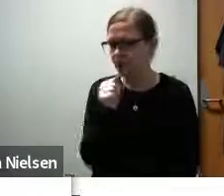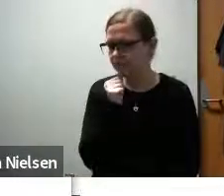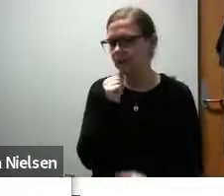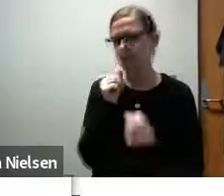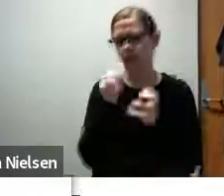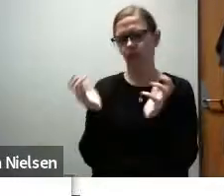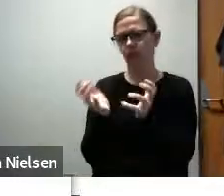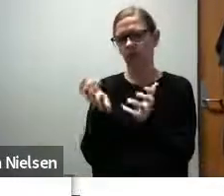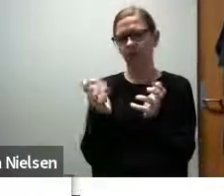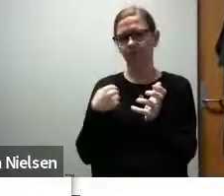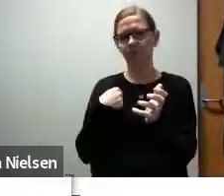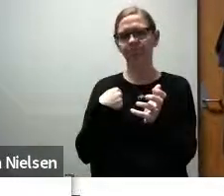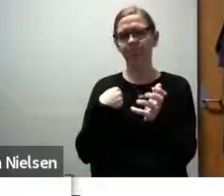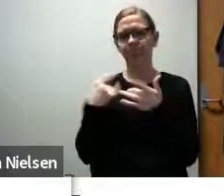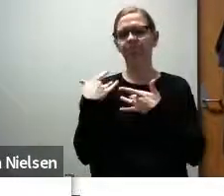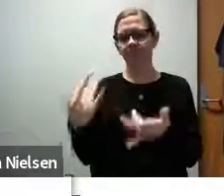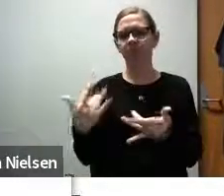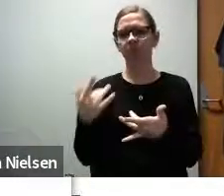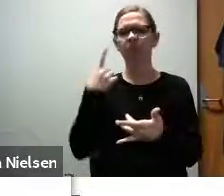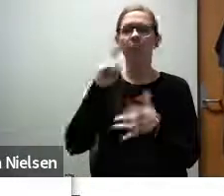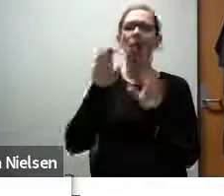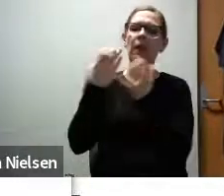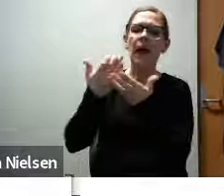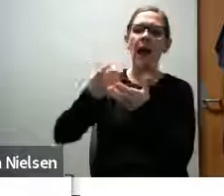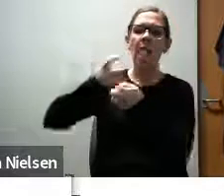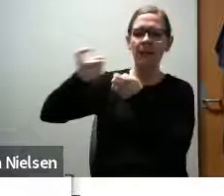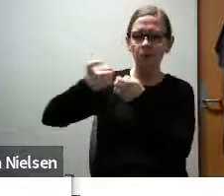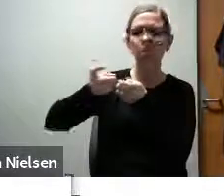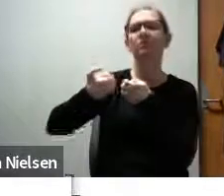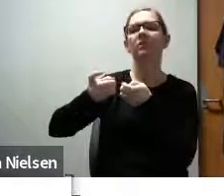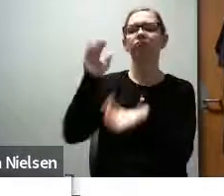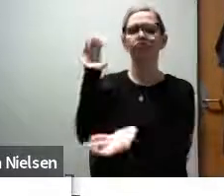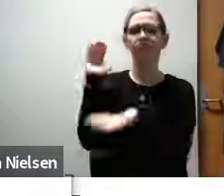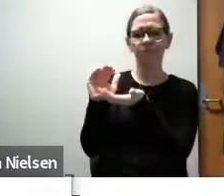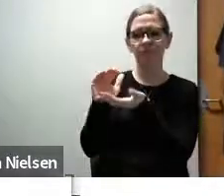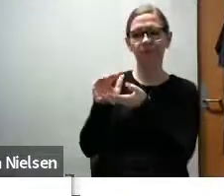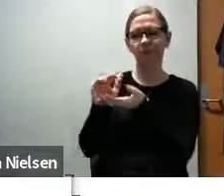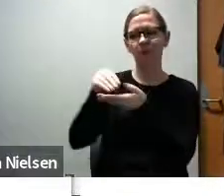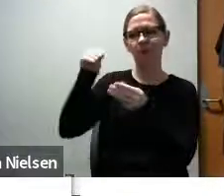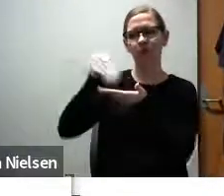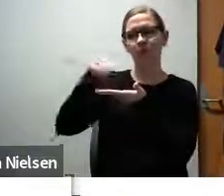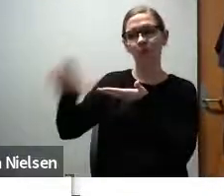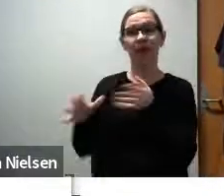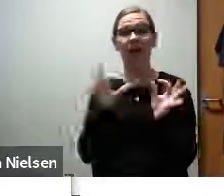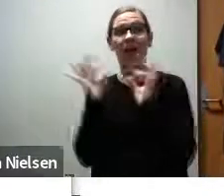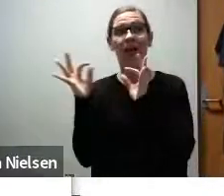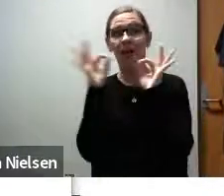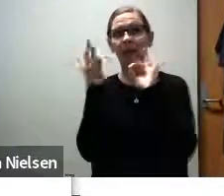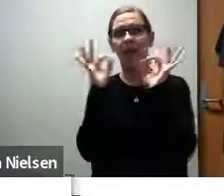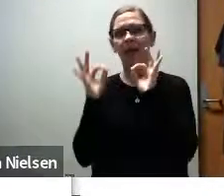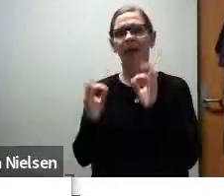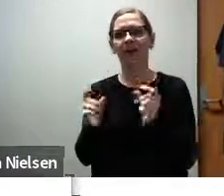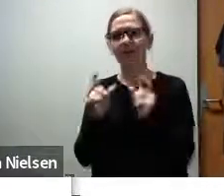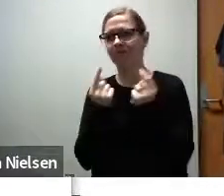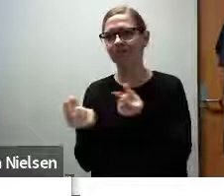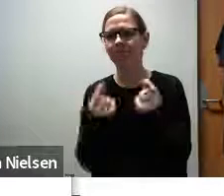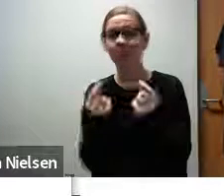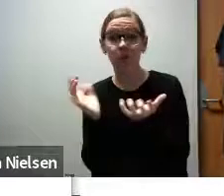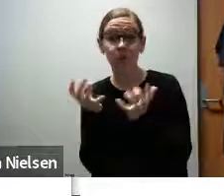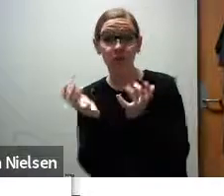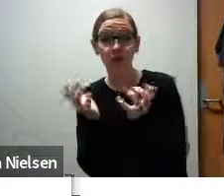To help with that classroom management and to kind of cut down on the extra distractions with them chatting with their friend that might be sitting across the room from them.